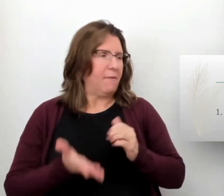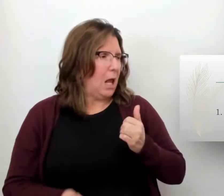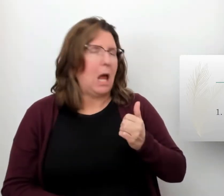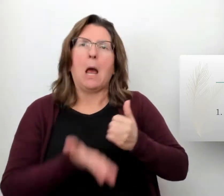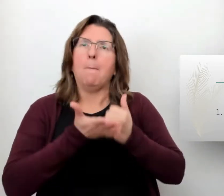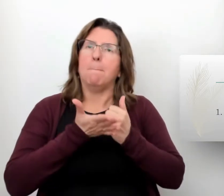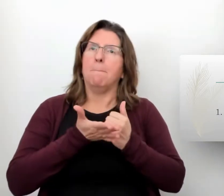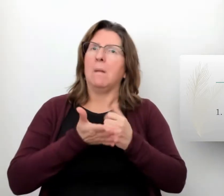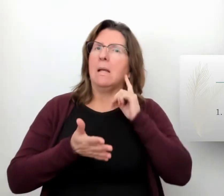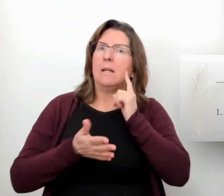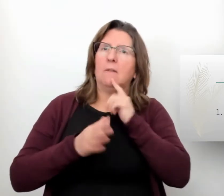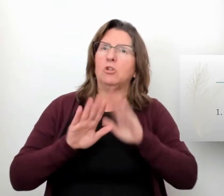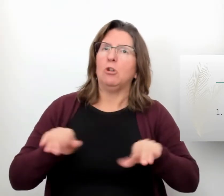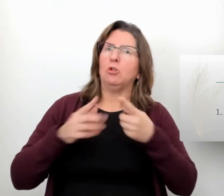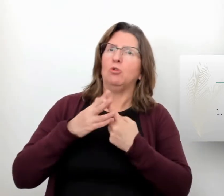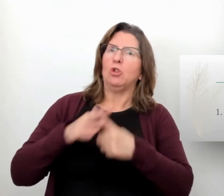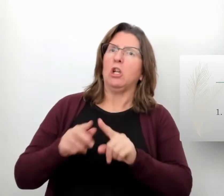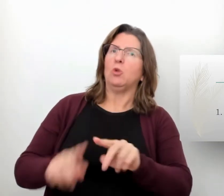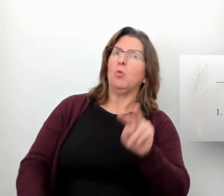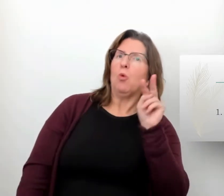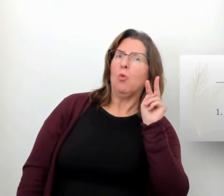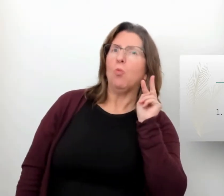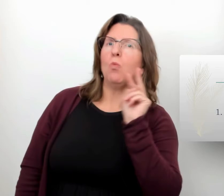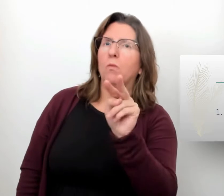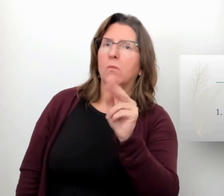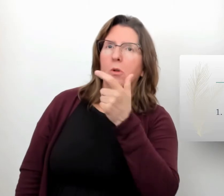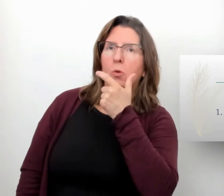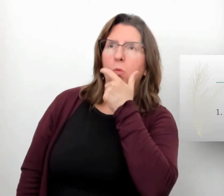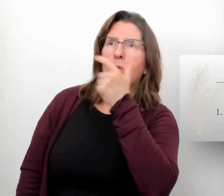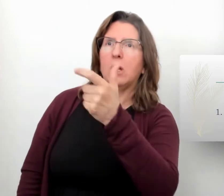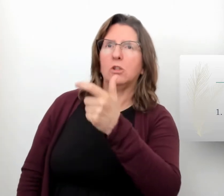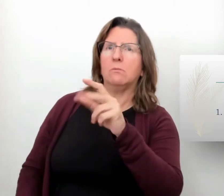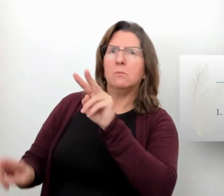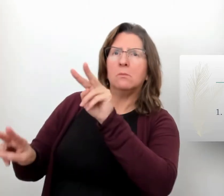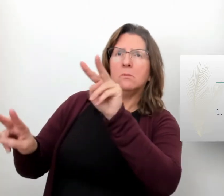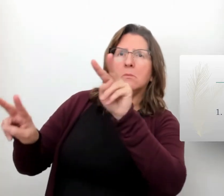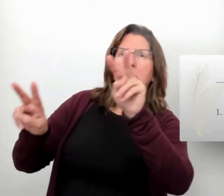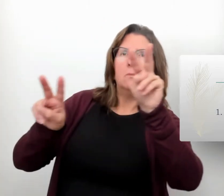This is done by nurturing the child's visual processing skills.